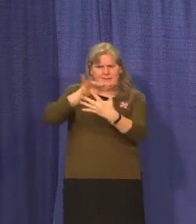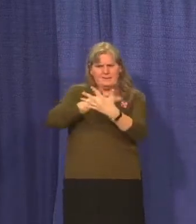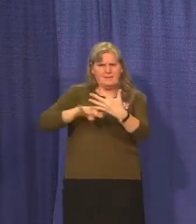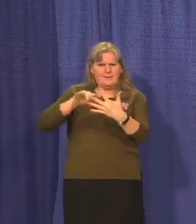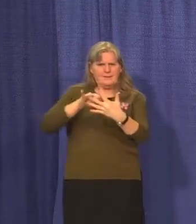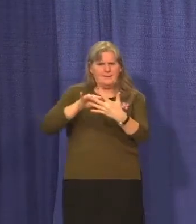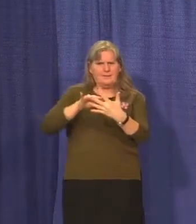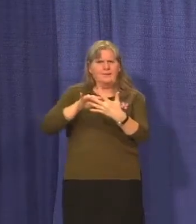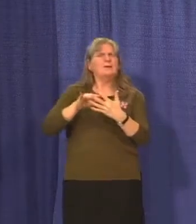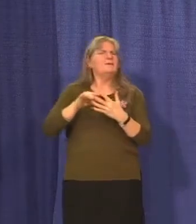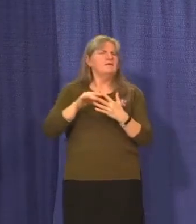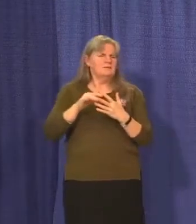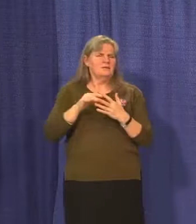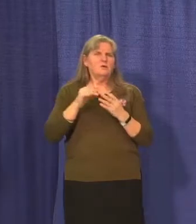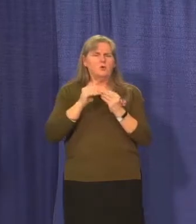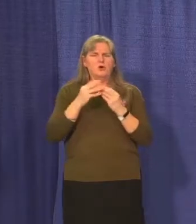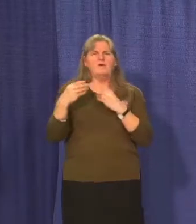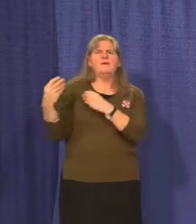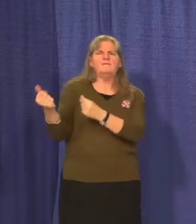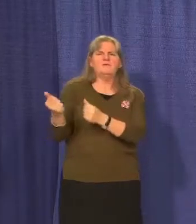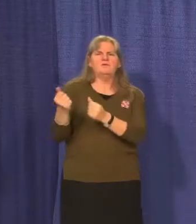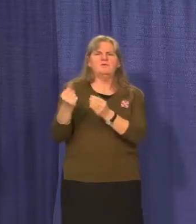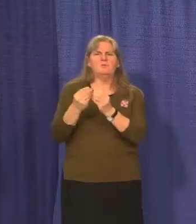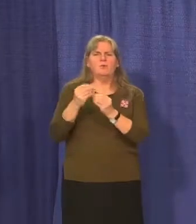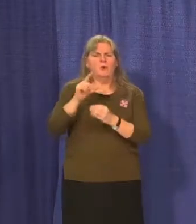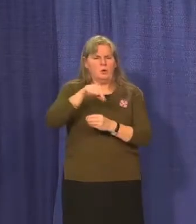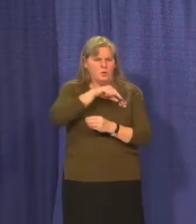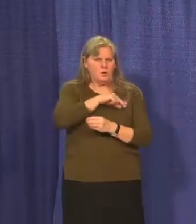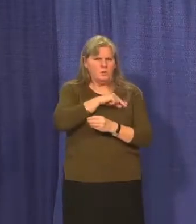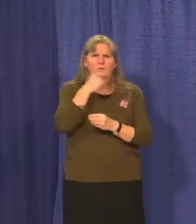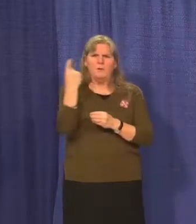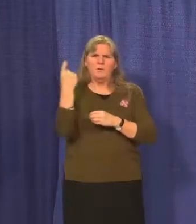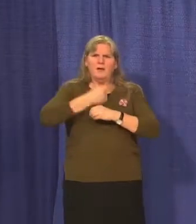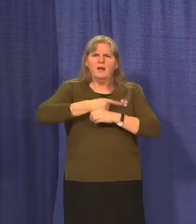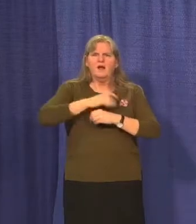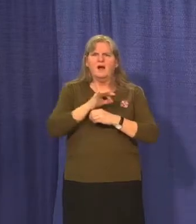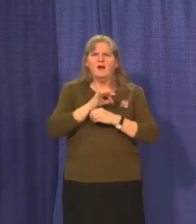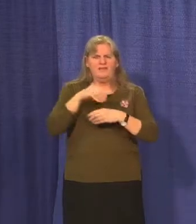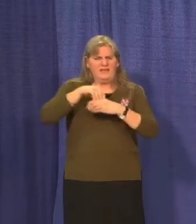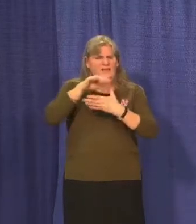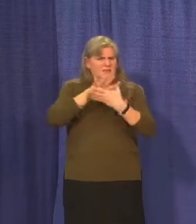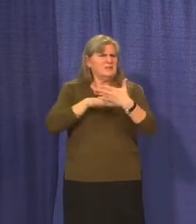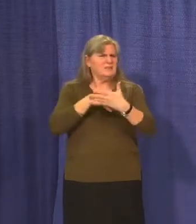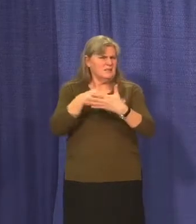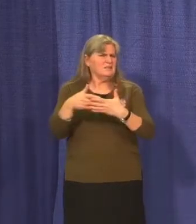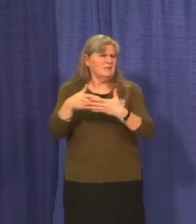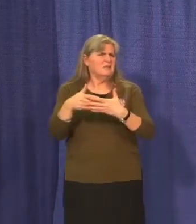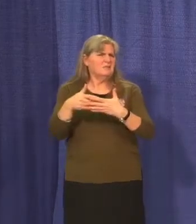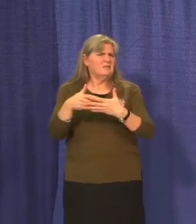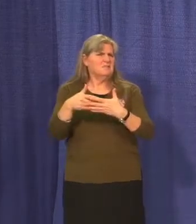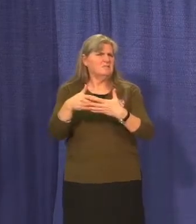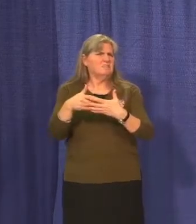and overall efficiency, having a down day built into the schedule